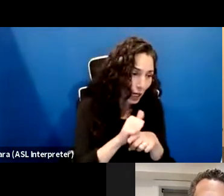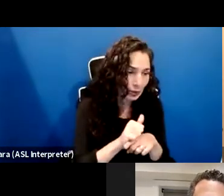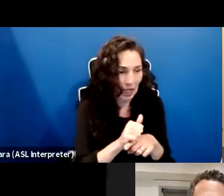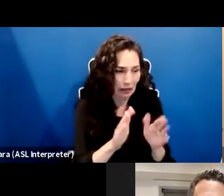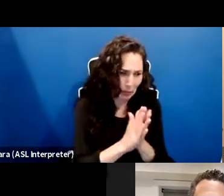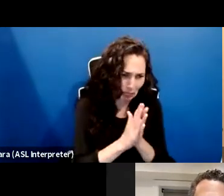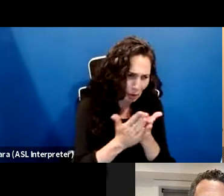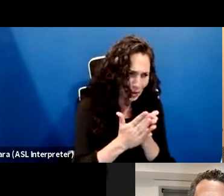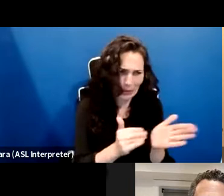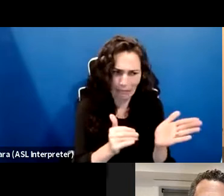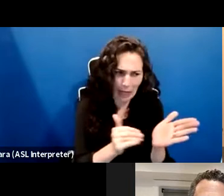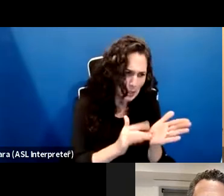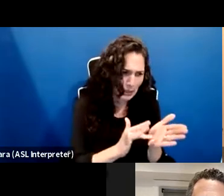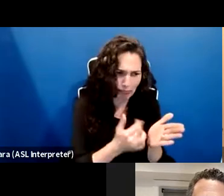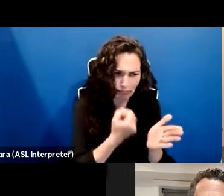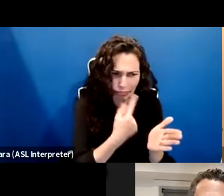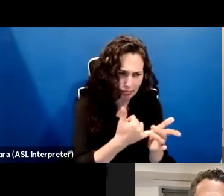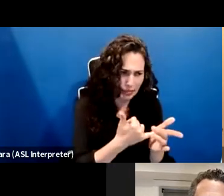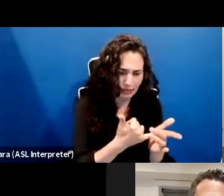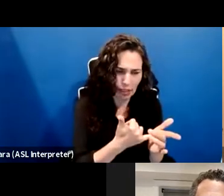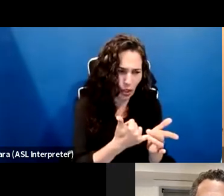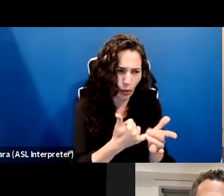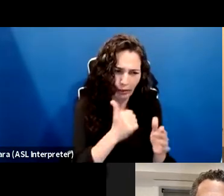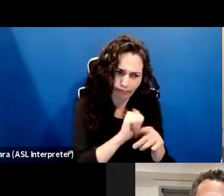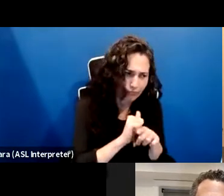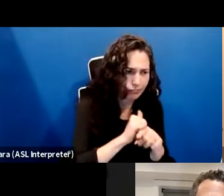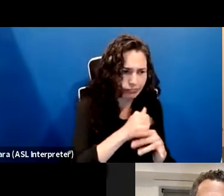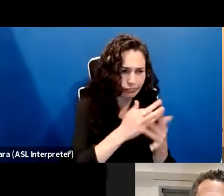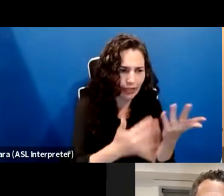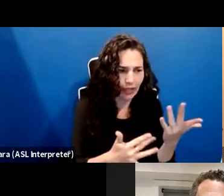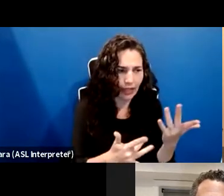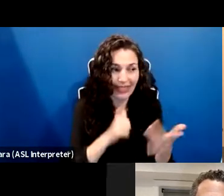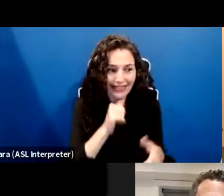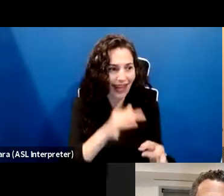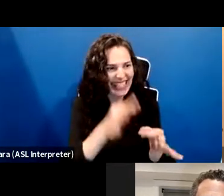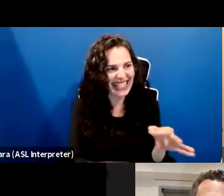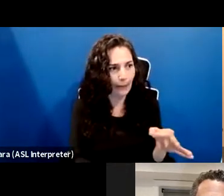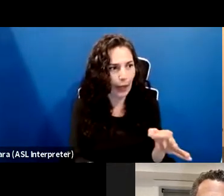We know the medicine, but it's not oftentimes as simple as just letting somebody go home,